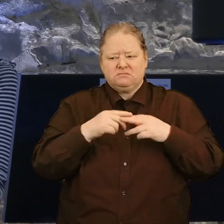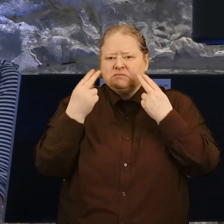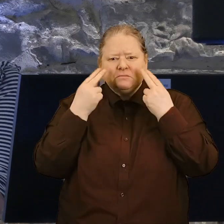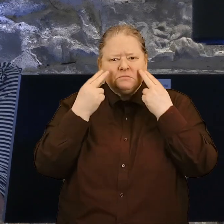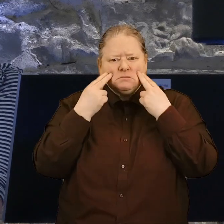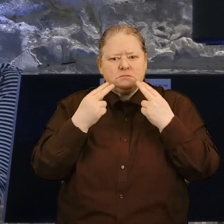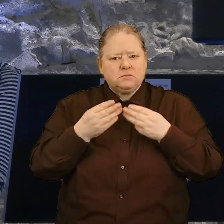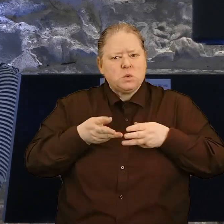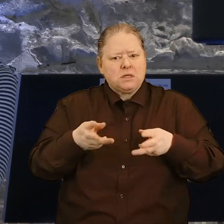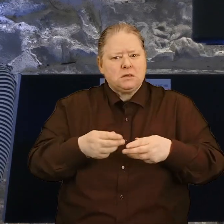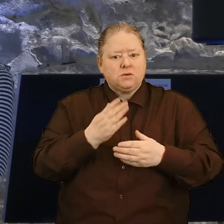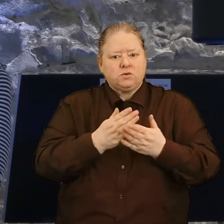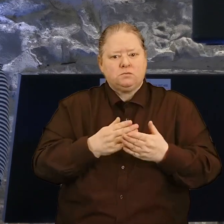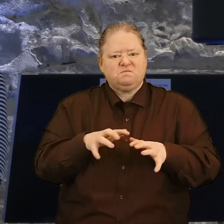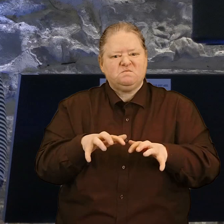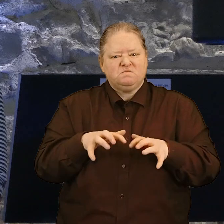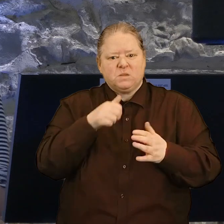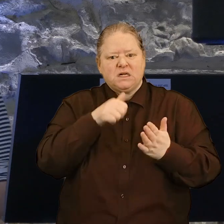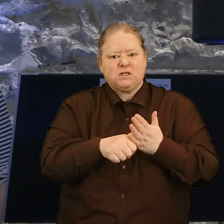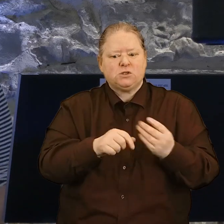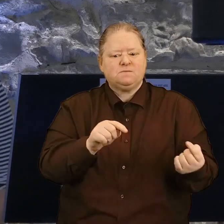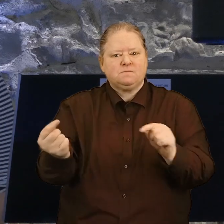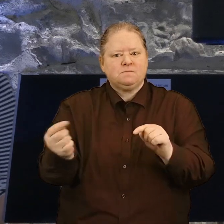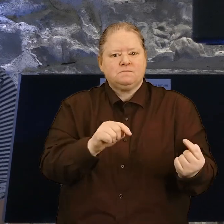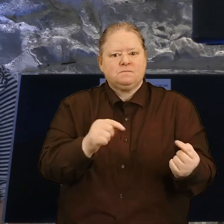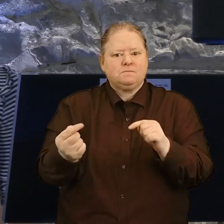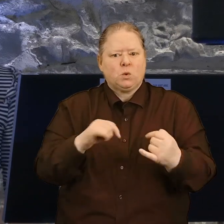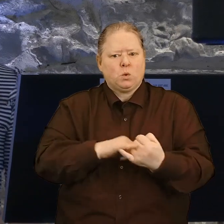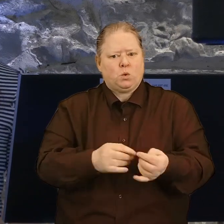And there were some extremely tense letters written between the two organisations over who was right over this.